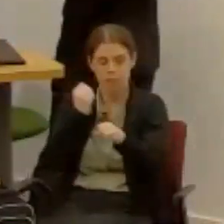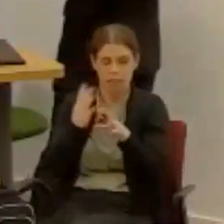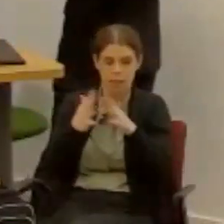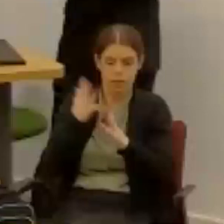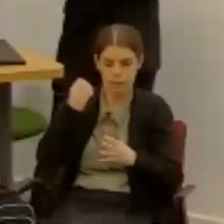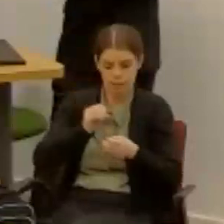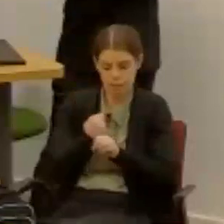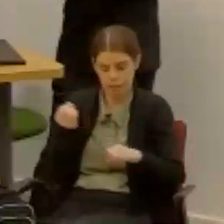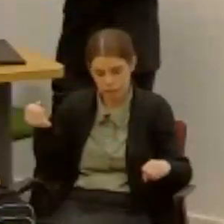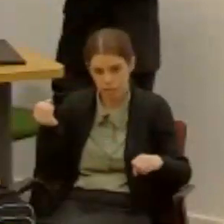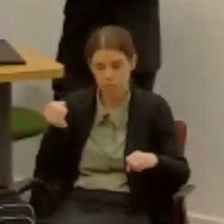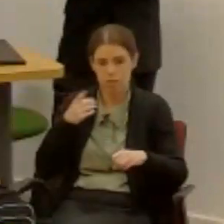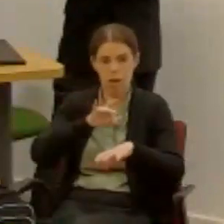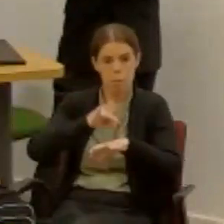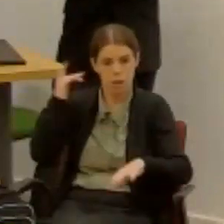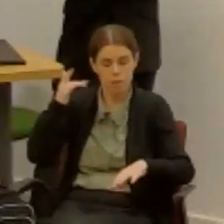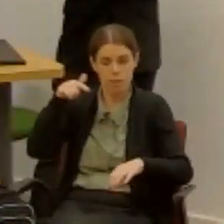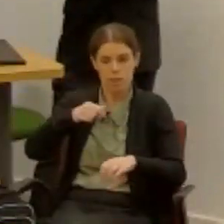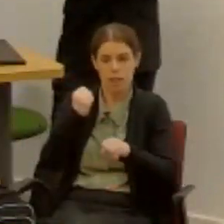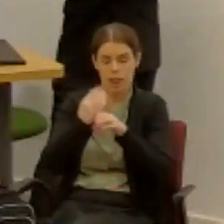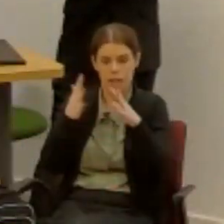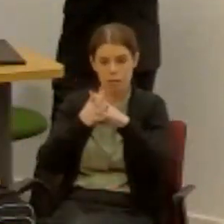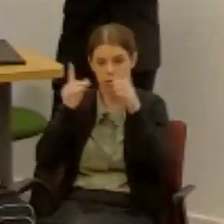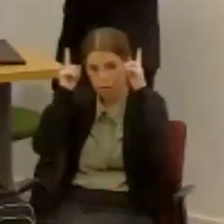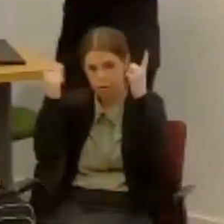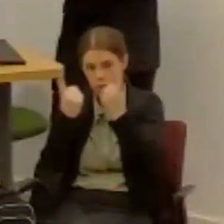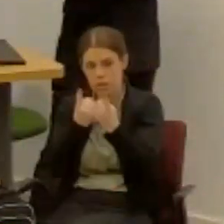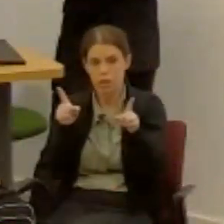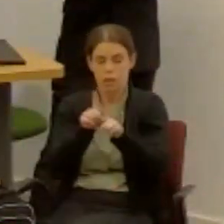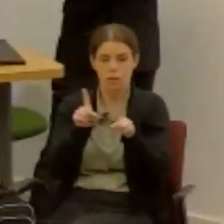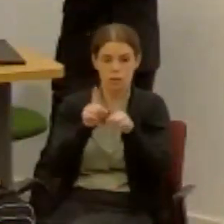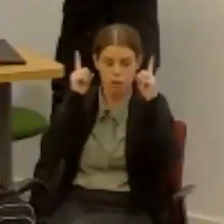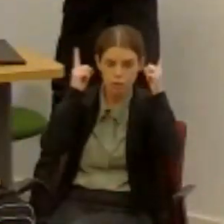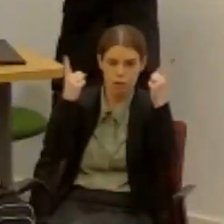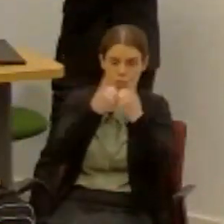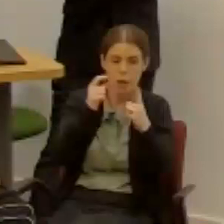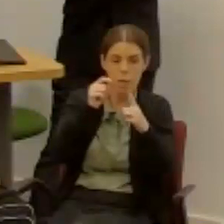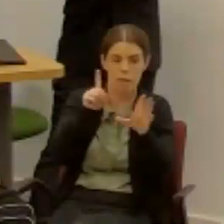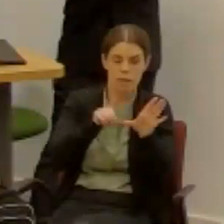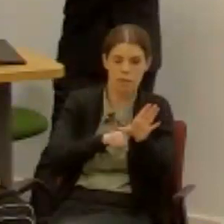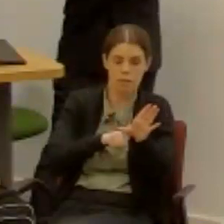He holds Honorary Associate professor stated to the University of Glasgow and the University of Pennsylvania Department of Neurosurgery.